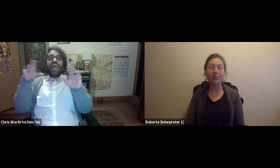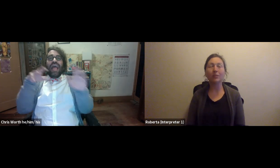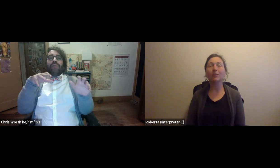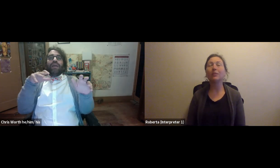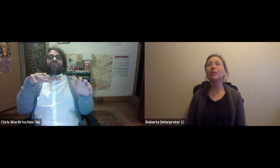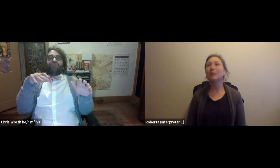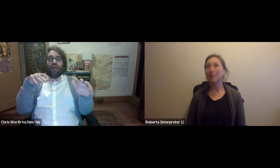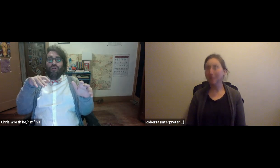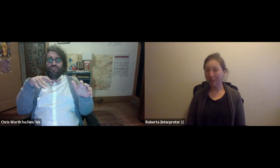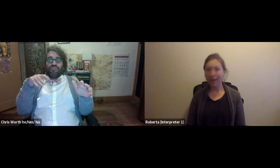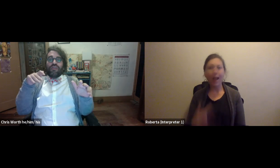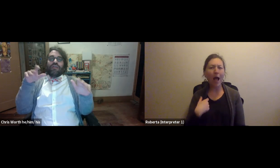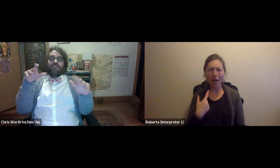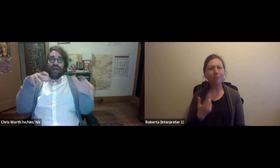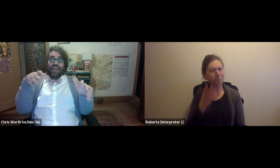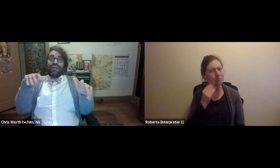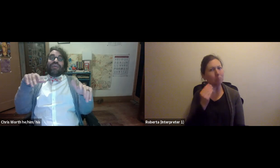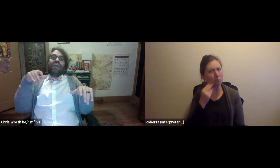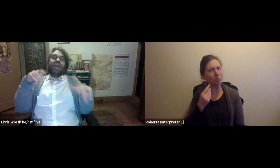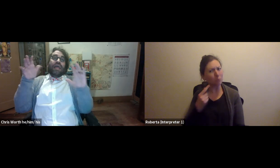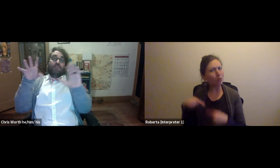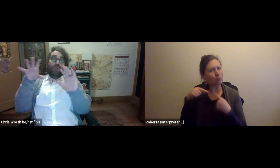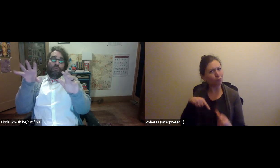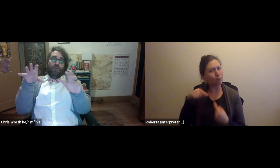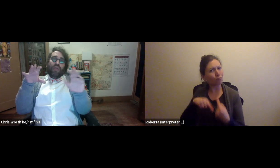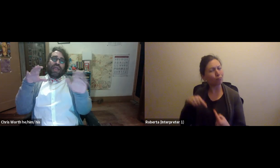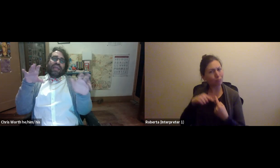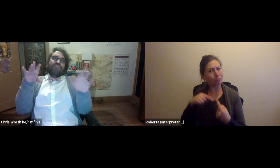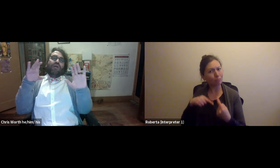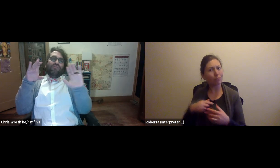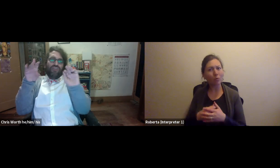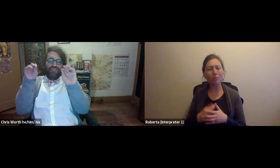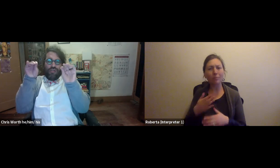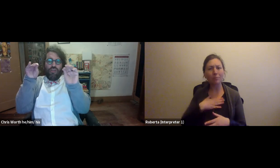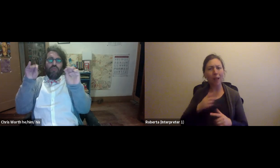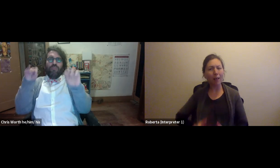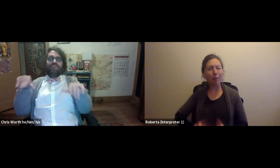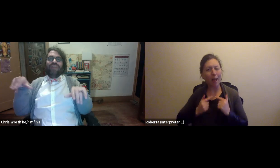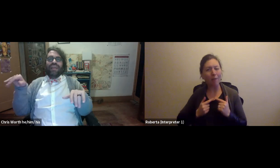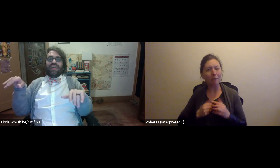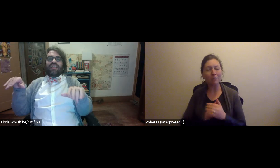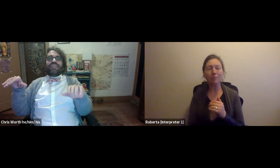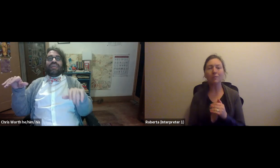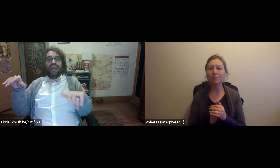had my struggles, right and we'll get into just a little bit of that tonight.